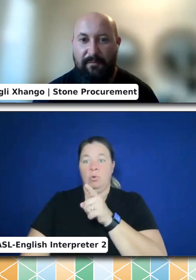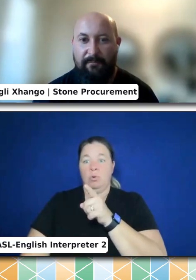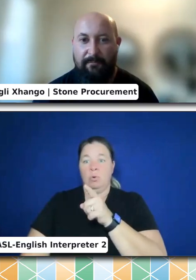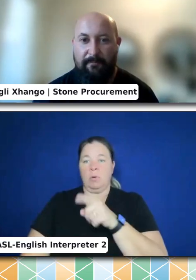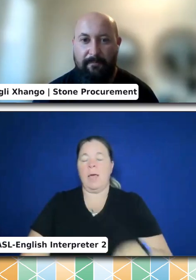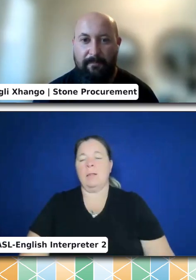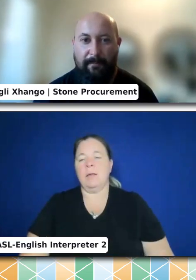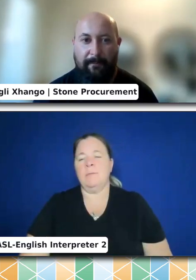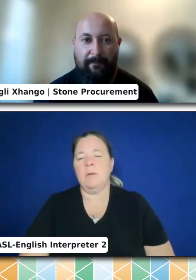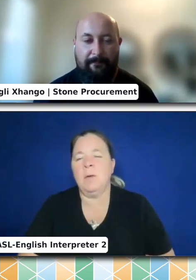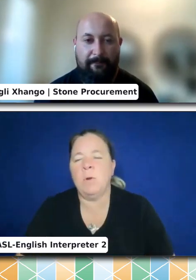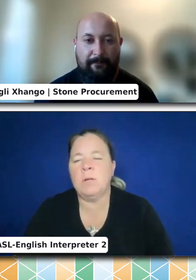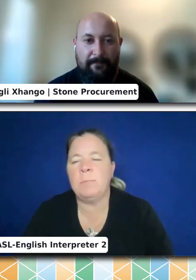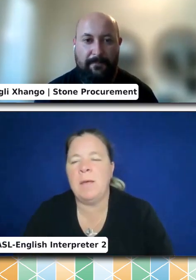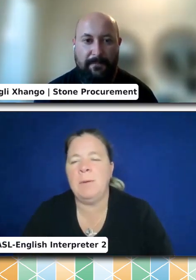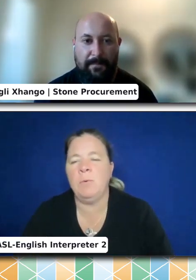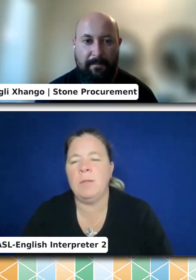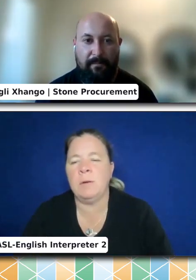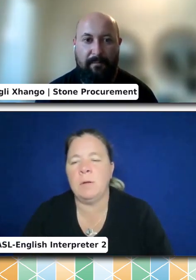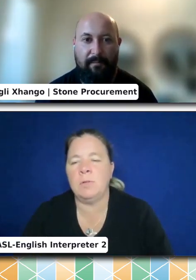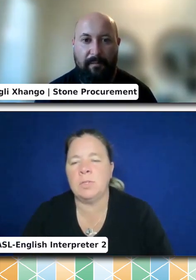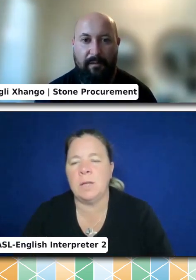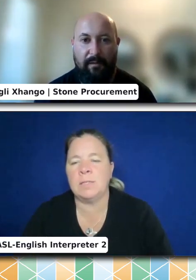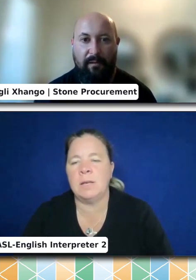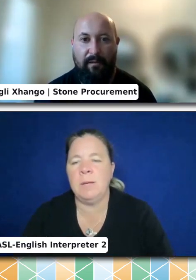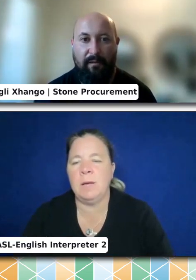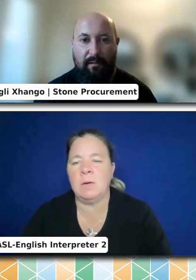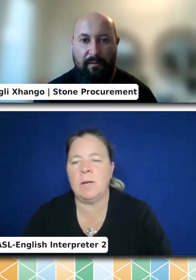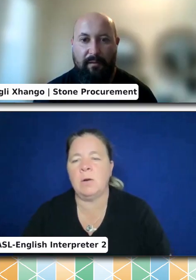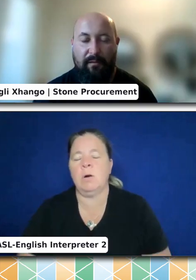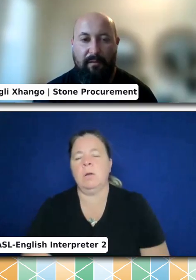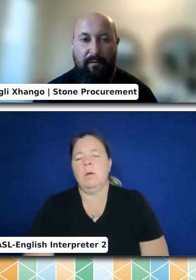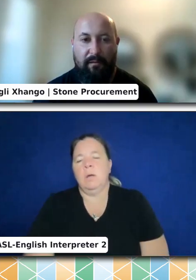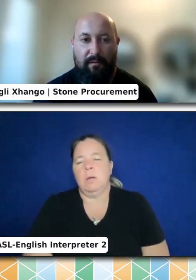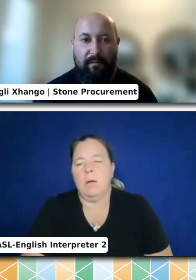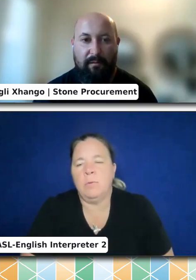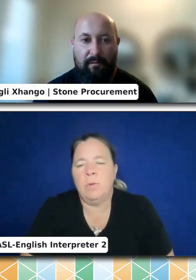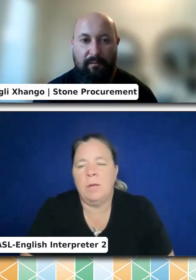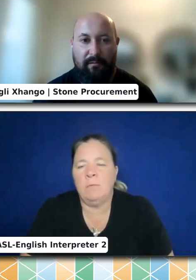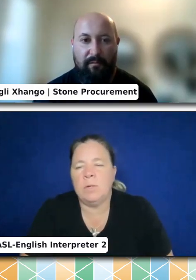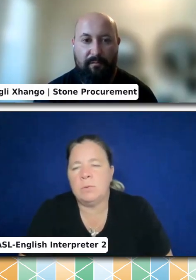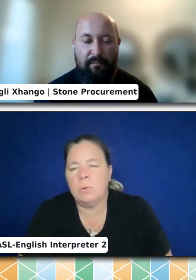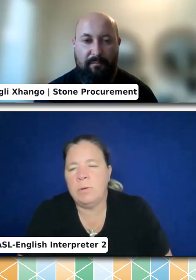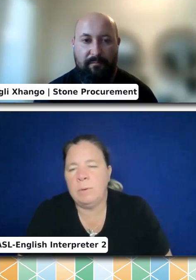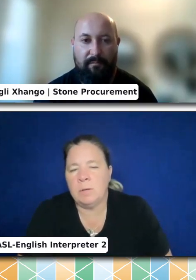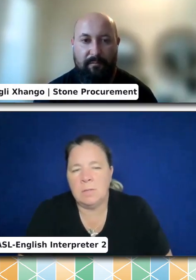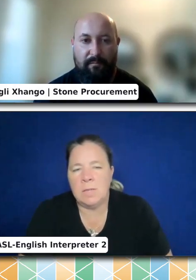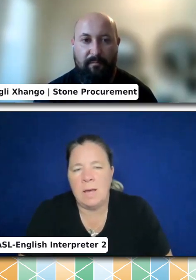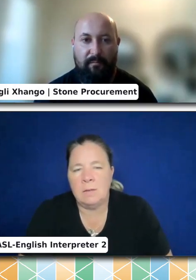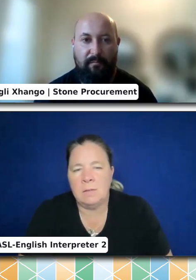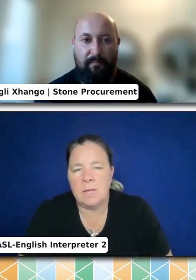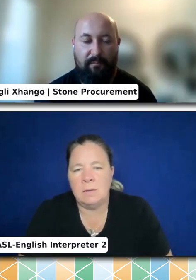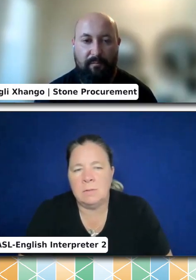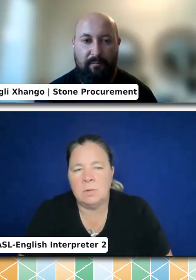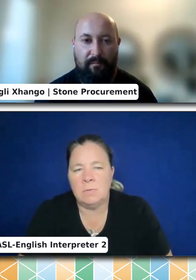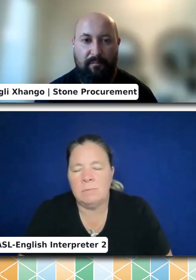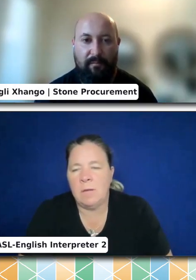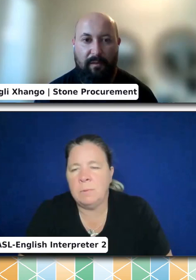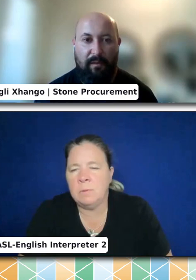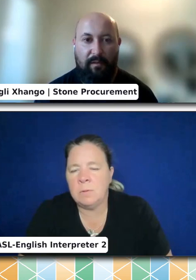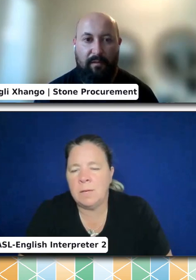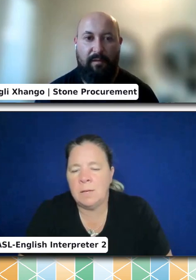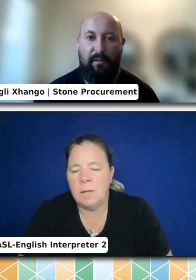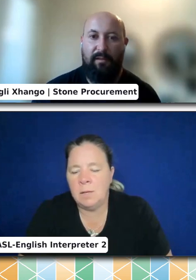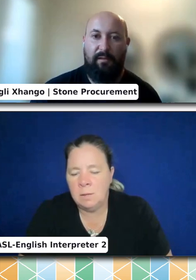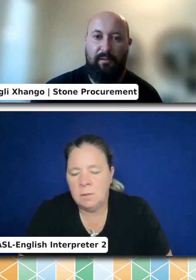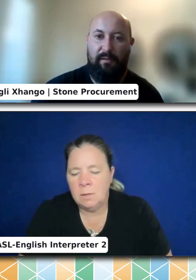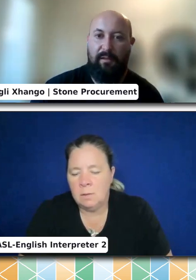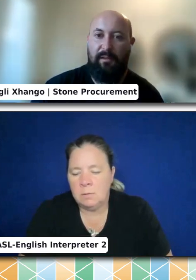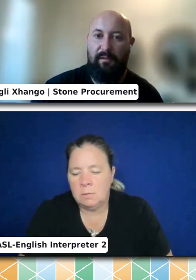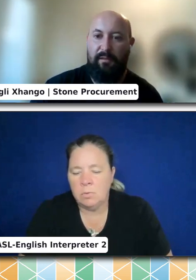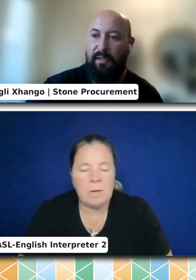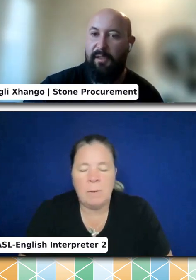Yeah, like, if a client wanted to pay me with… just, like, send me a credit card, uh, through the invoice through Ariba, is that… is that service available? Like, can they… paint.